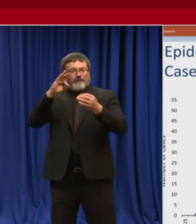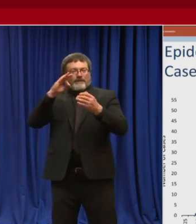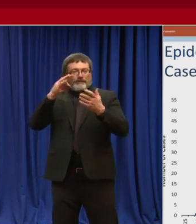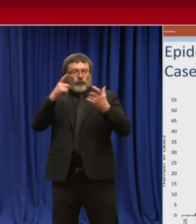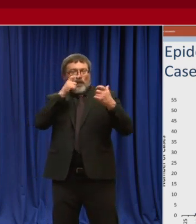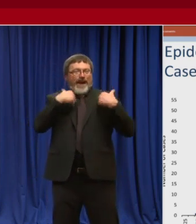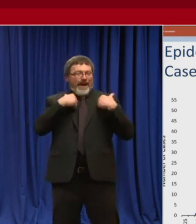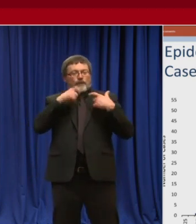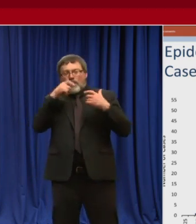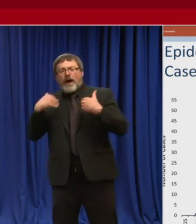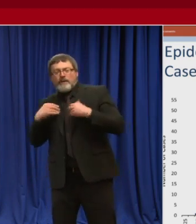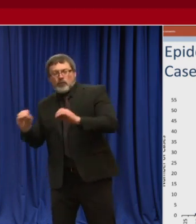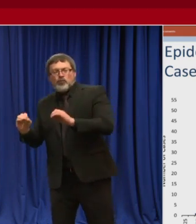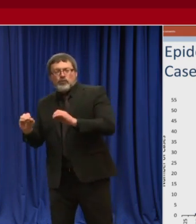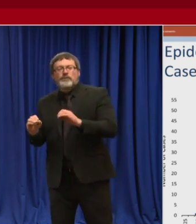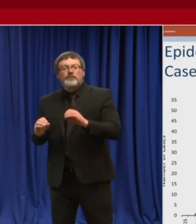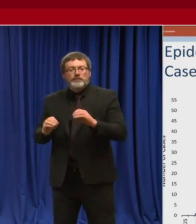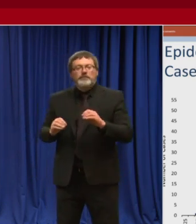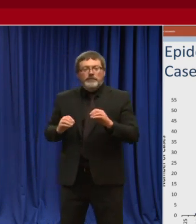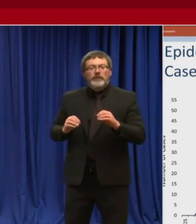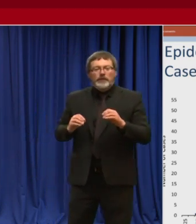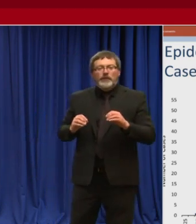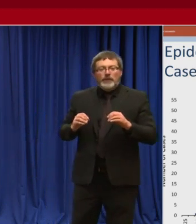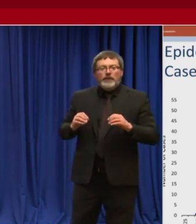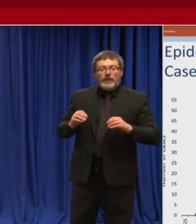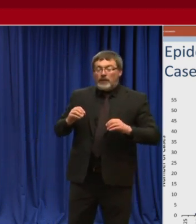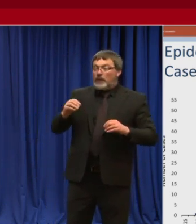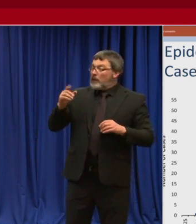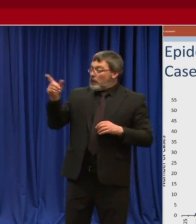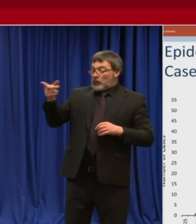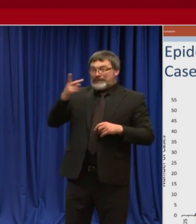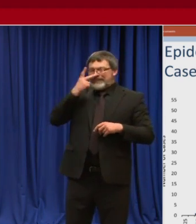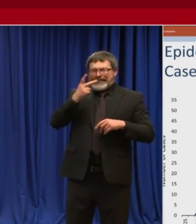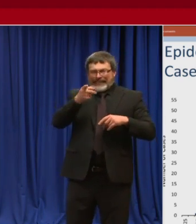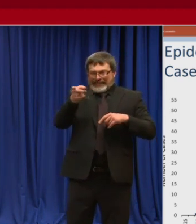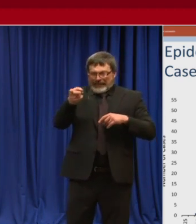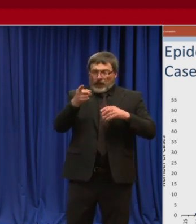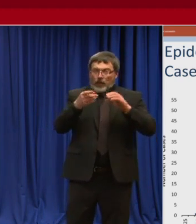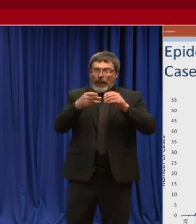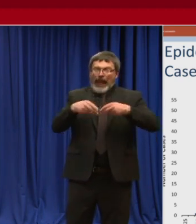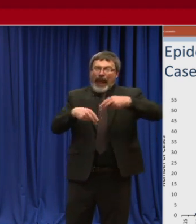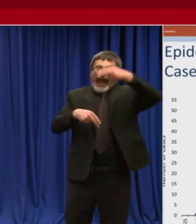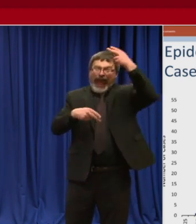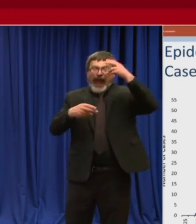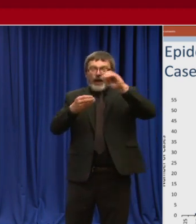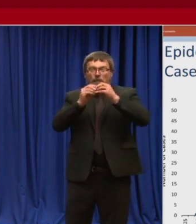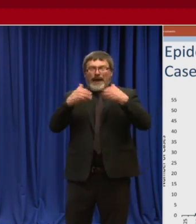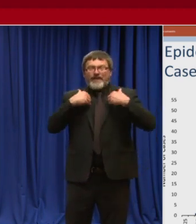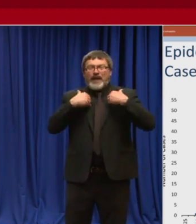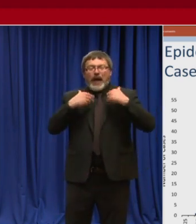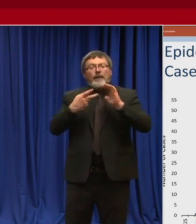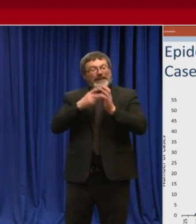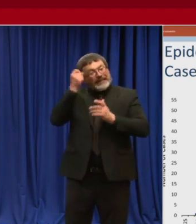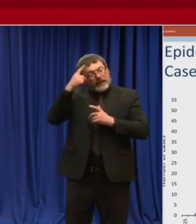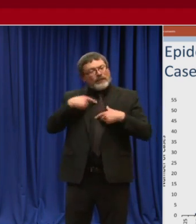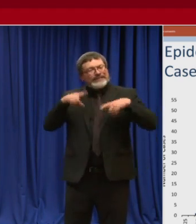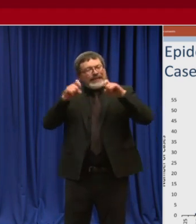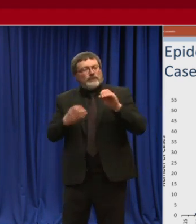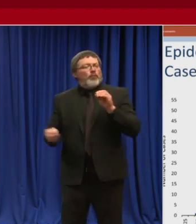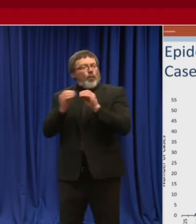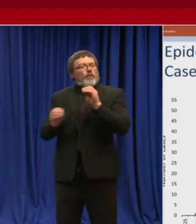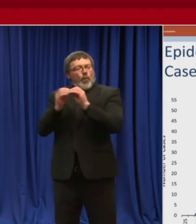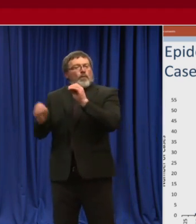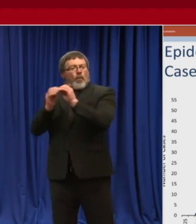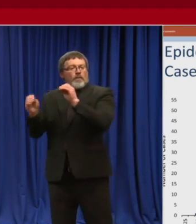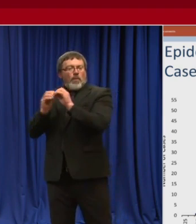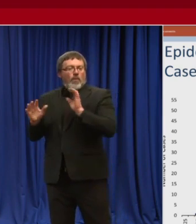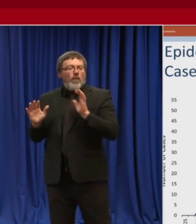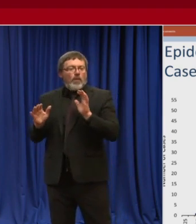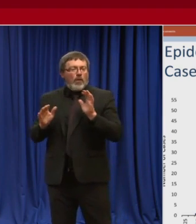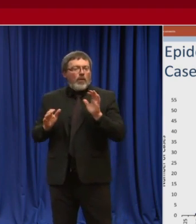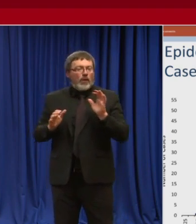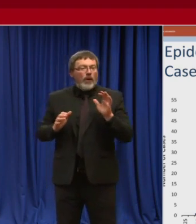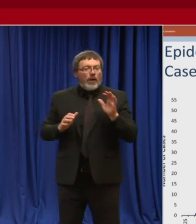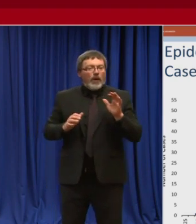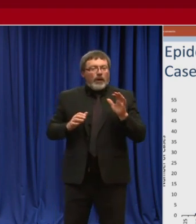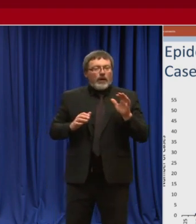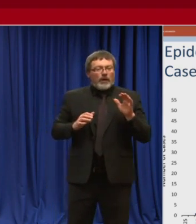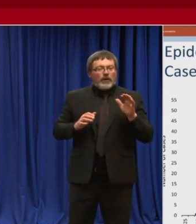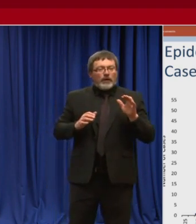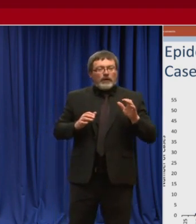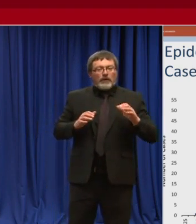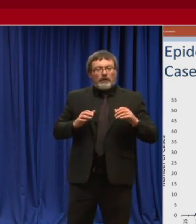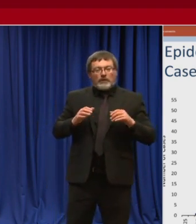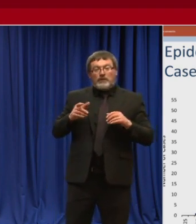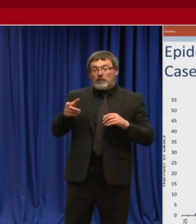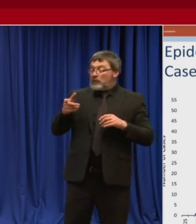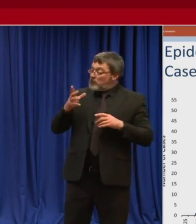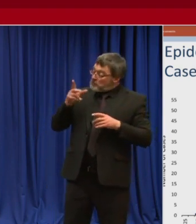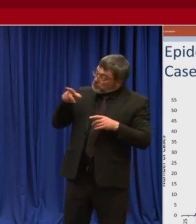IDENTIFY AND SO IF YOU LOOK AT THIS GRAPH, YOU KNOW, WE WERE RAMPING UP TESTING DURING THAT TIME OUR PEAK DATE OF TESTING WAS THESE WERE THE DATES THAT THE RESULTS WERE REPORTED WAS AT